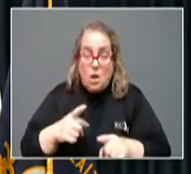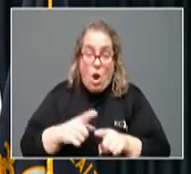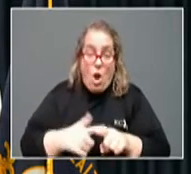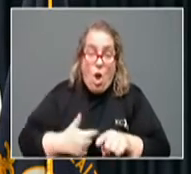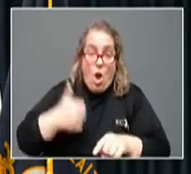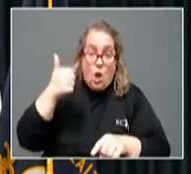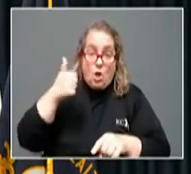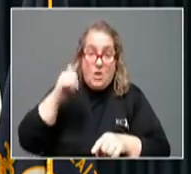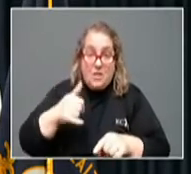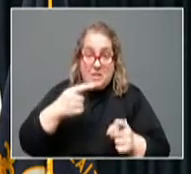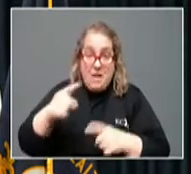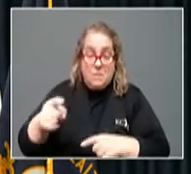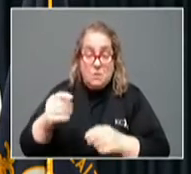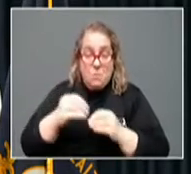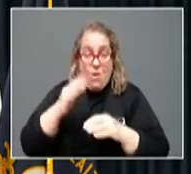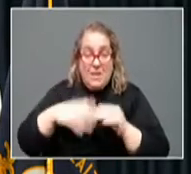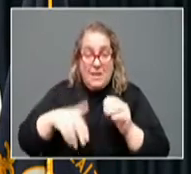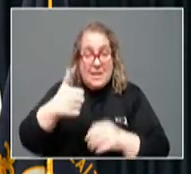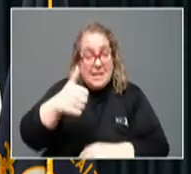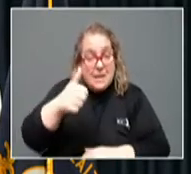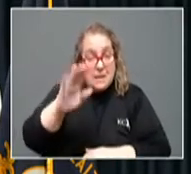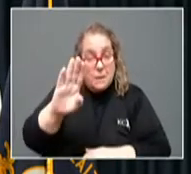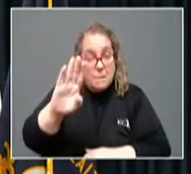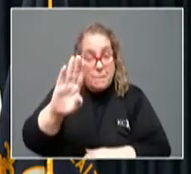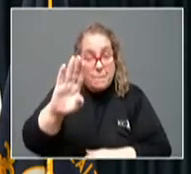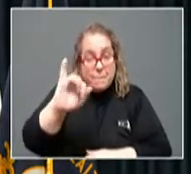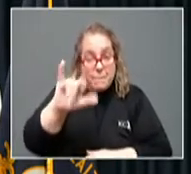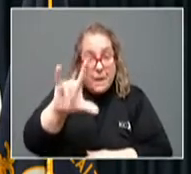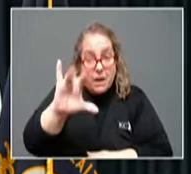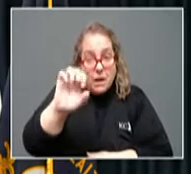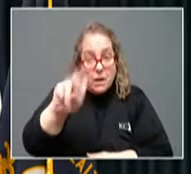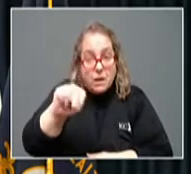vaccine delivered worldwide, we are developing a mountain of evidence.